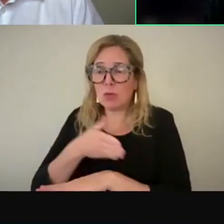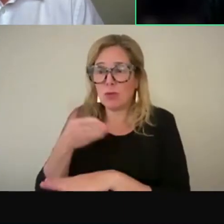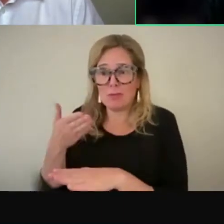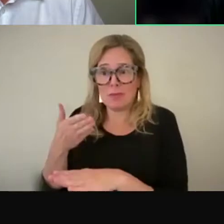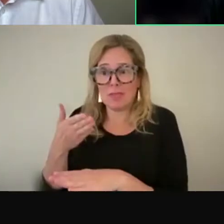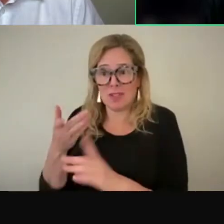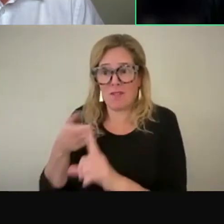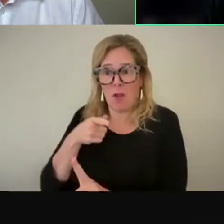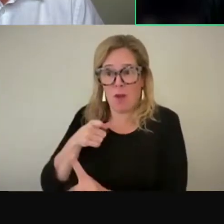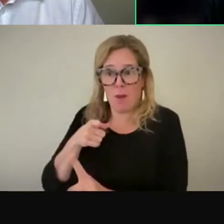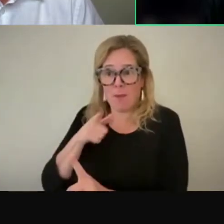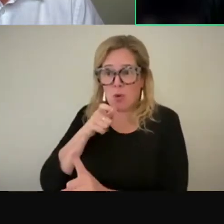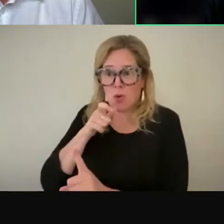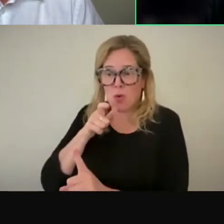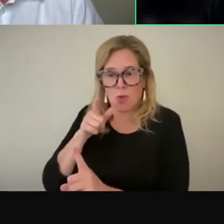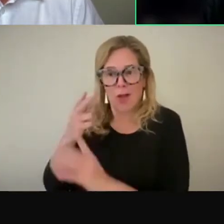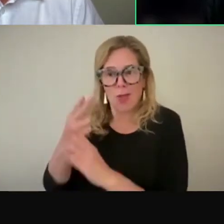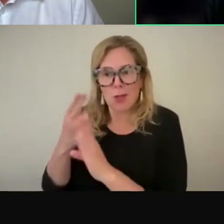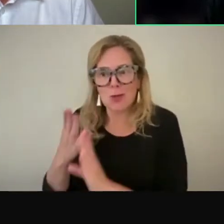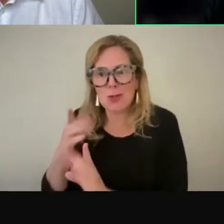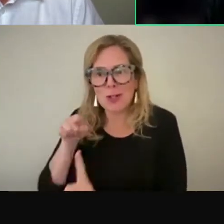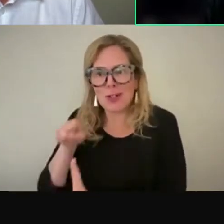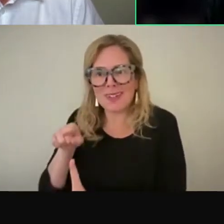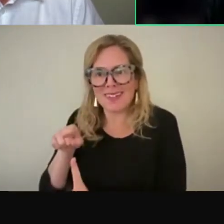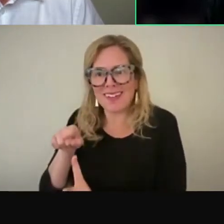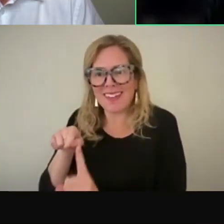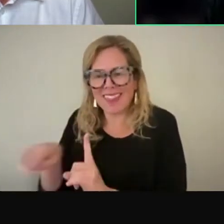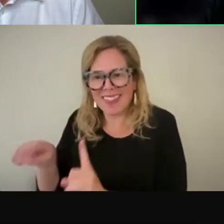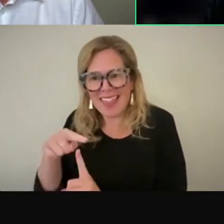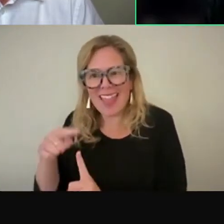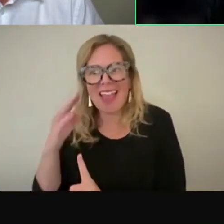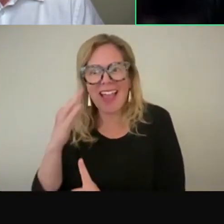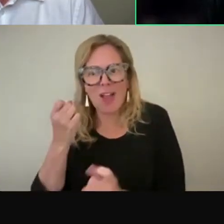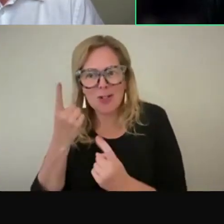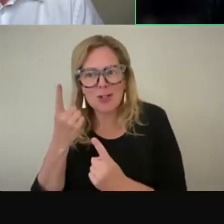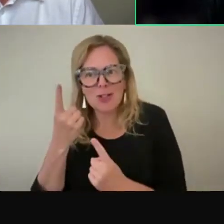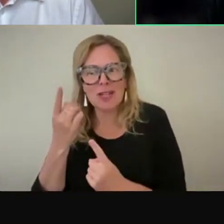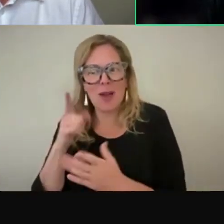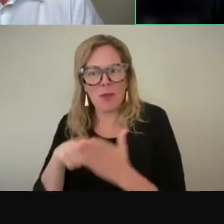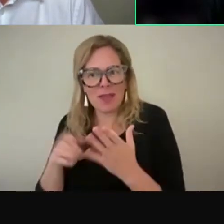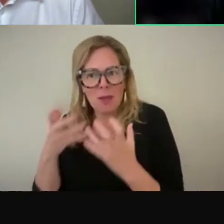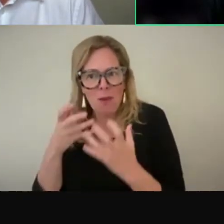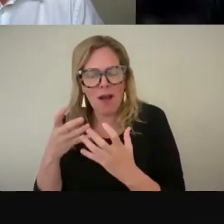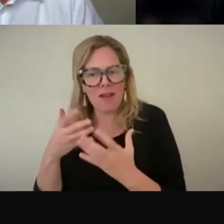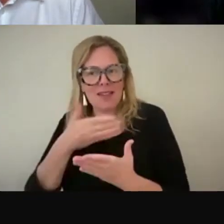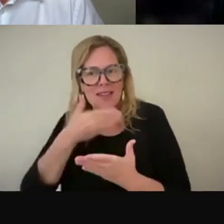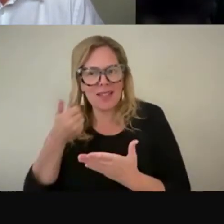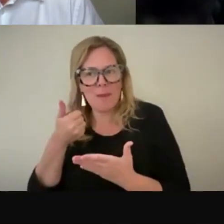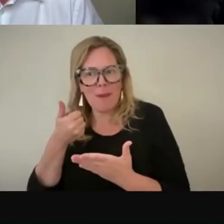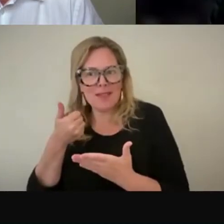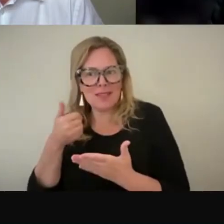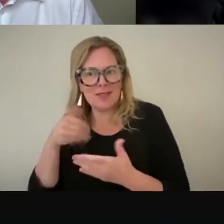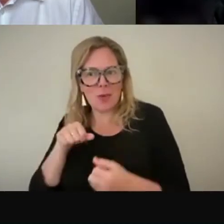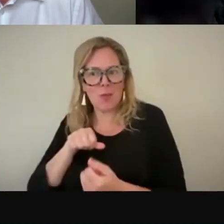they want, isn't that the right way to develop? >> Christopher Sharp: Thank you, Gary, love